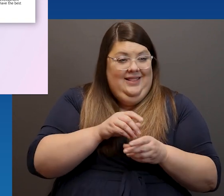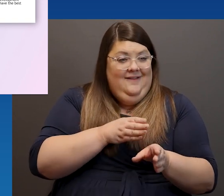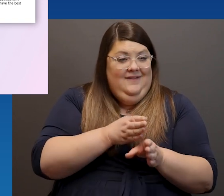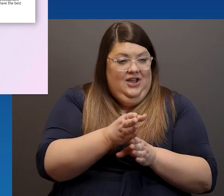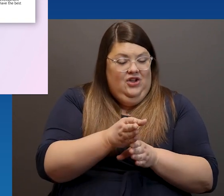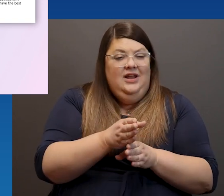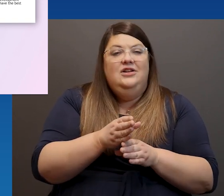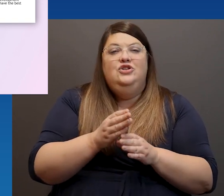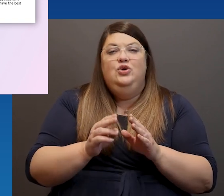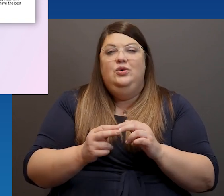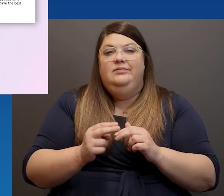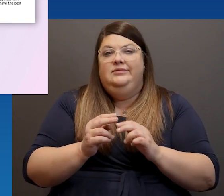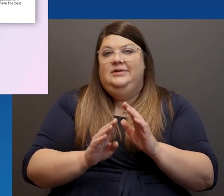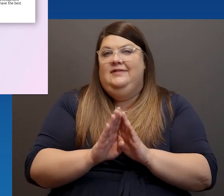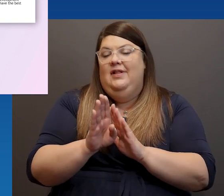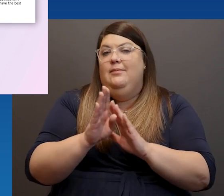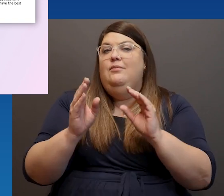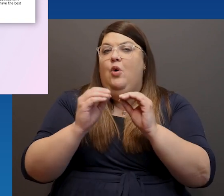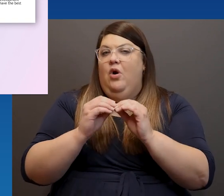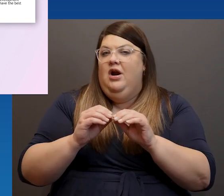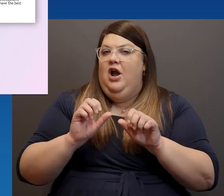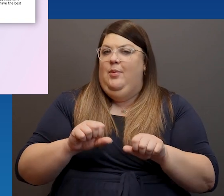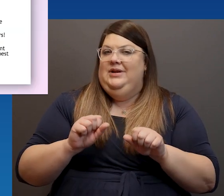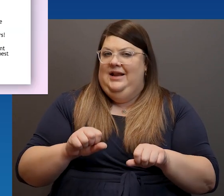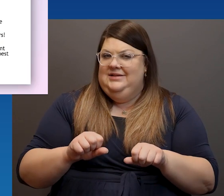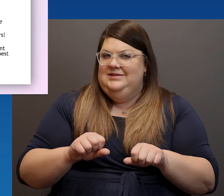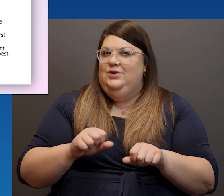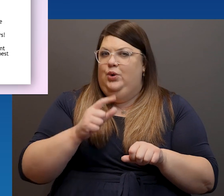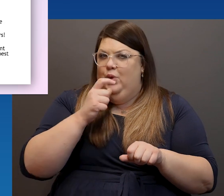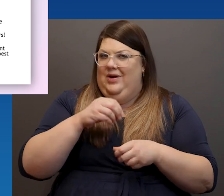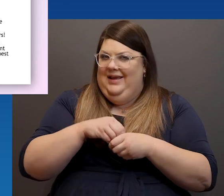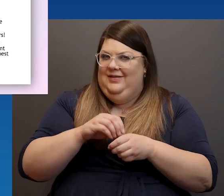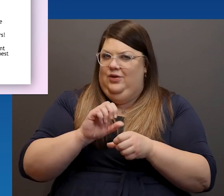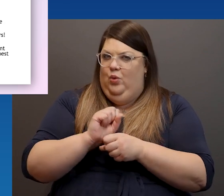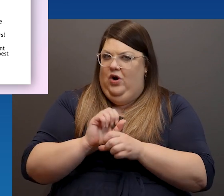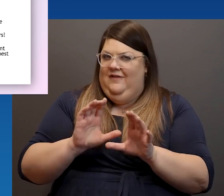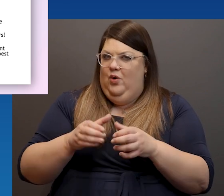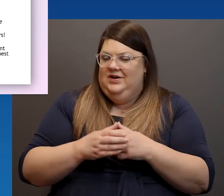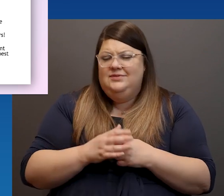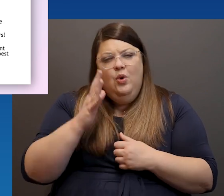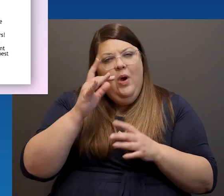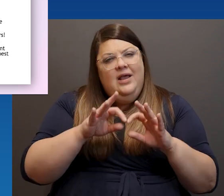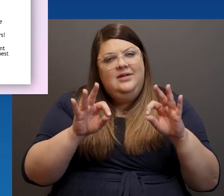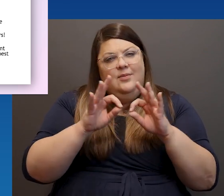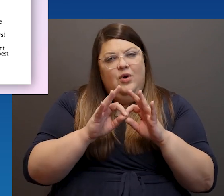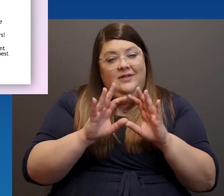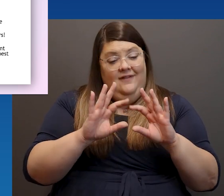of the early childhood workforce. Why is this important? Families will know that providers are knowledgeable